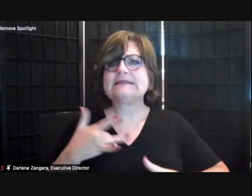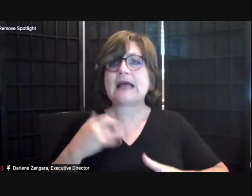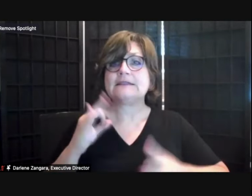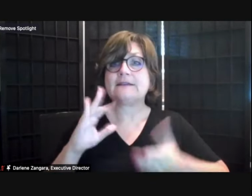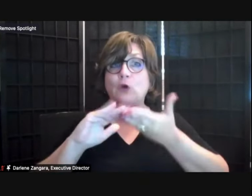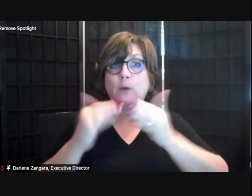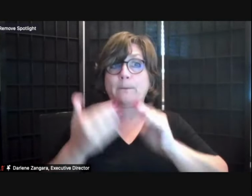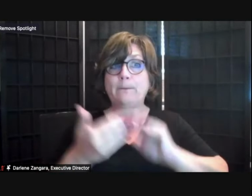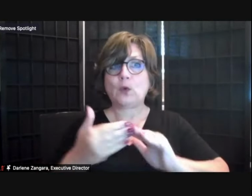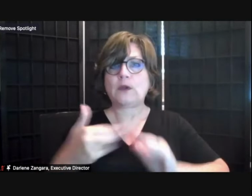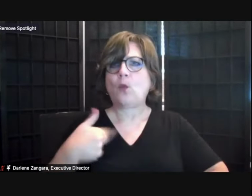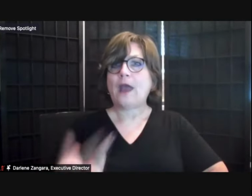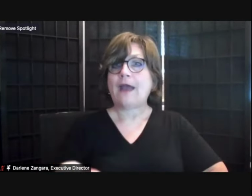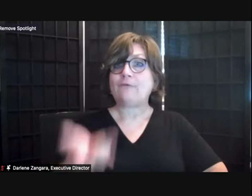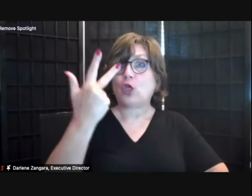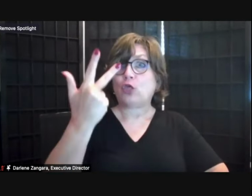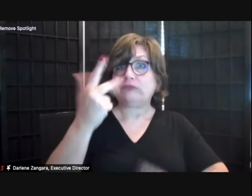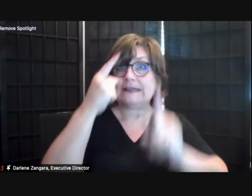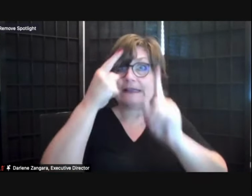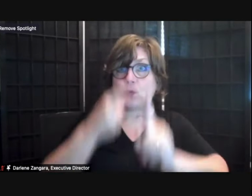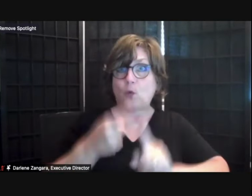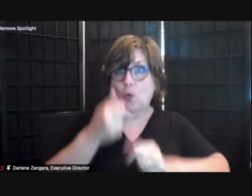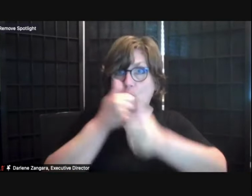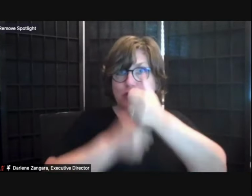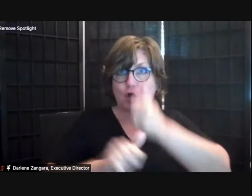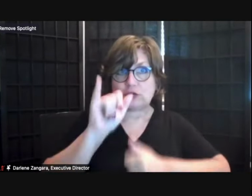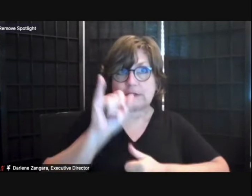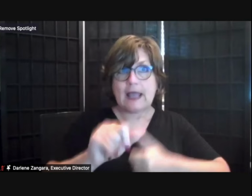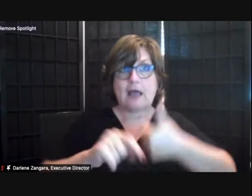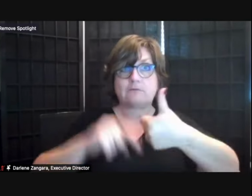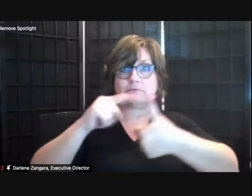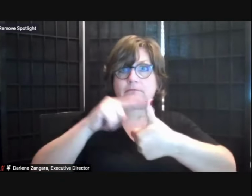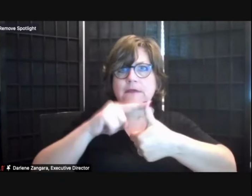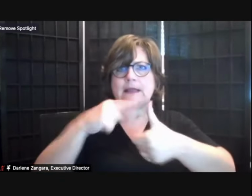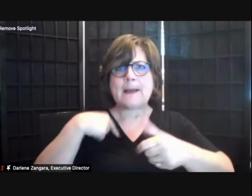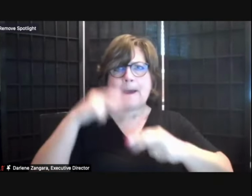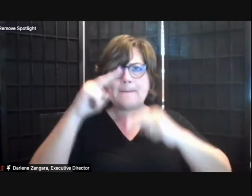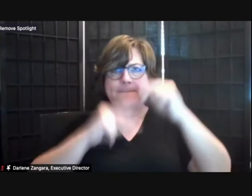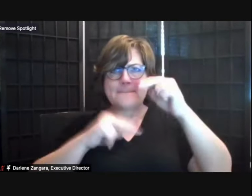We have three goals under this one.